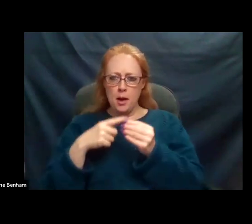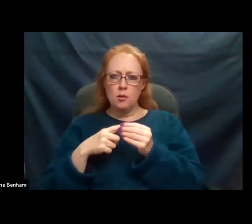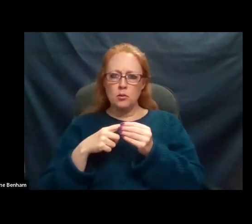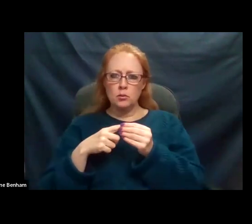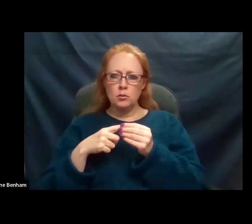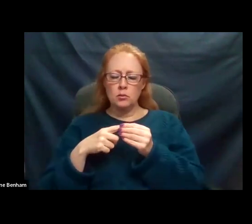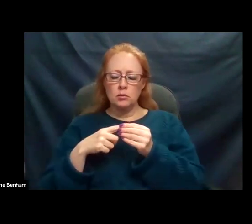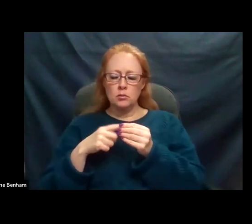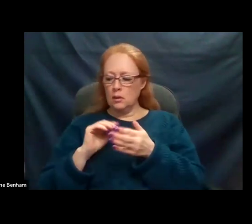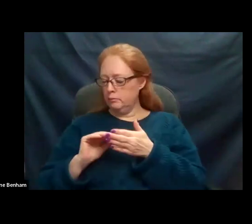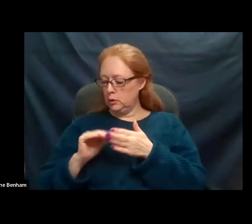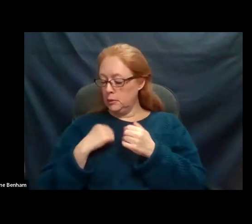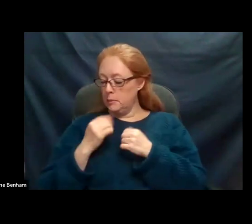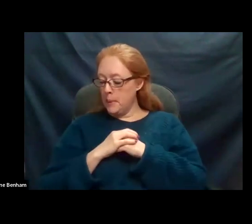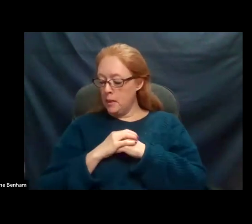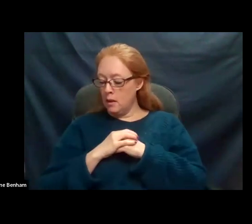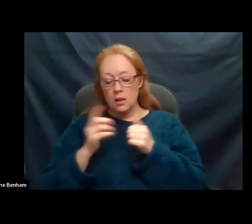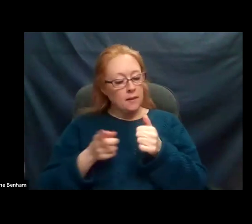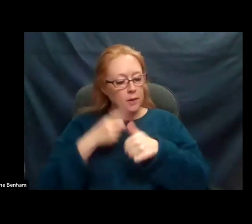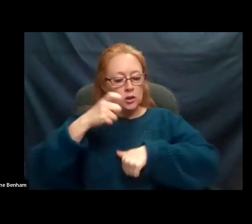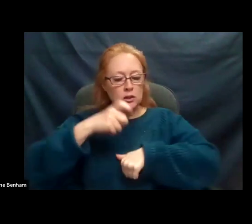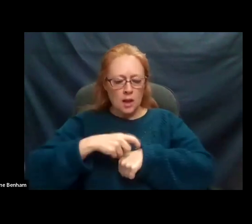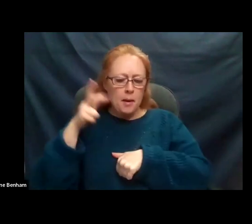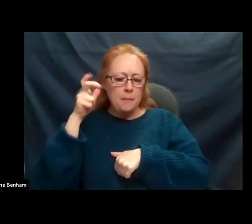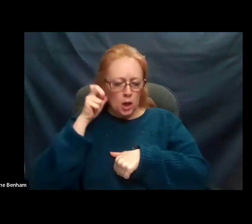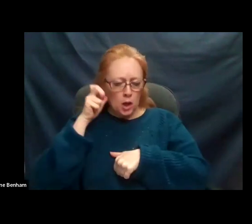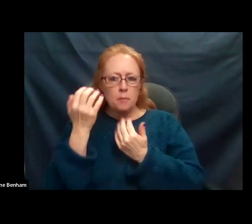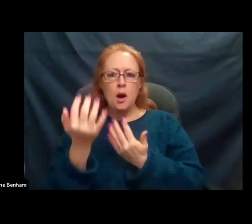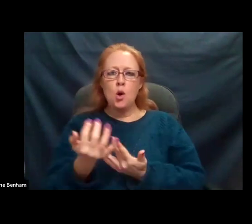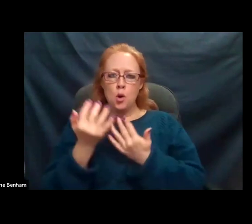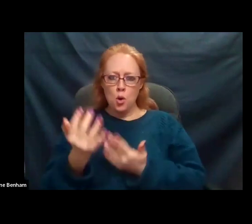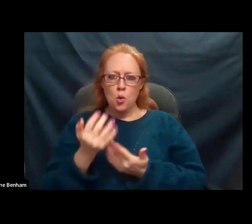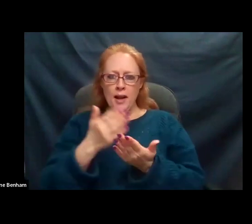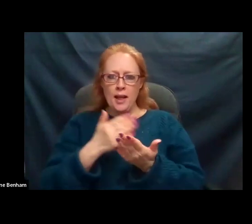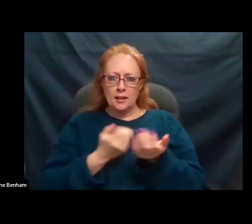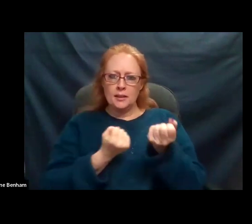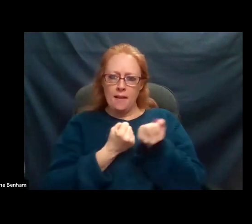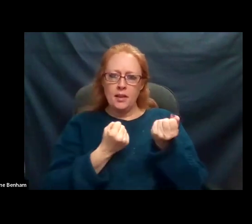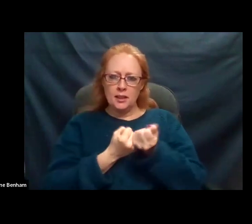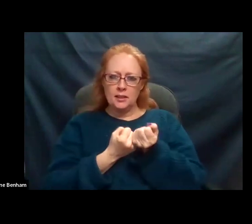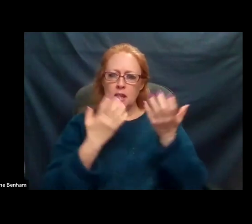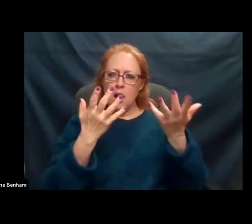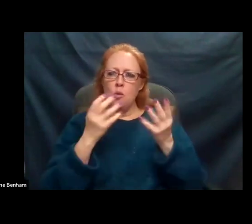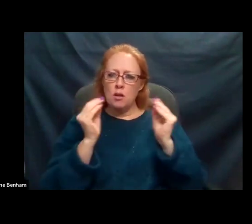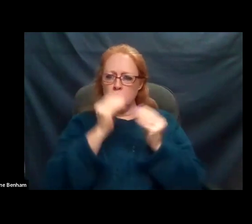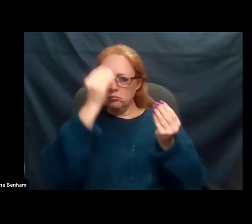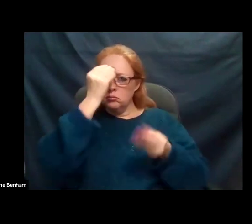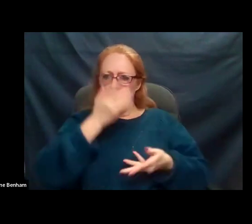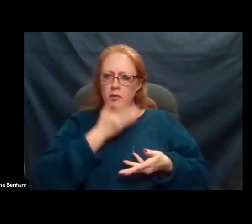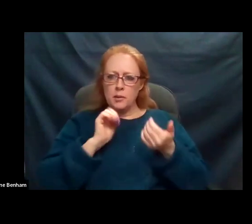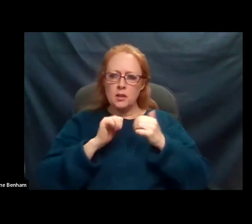Here we go.